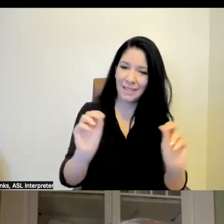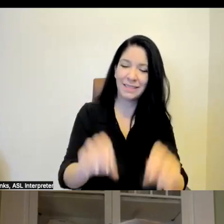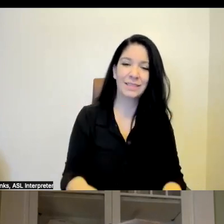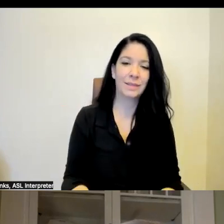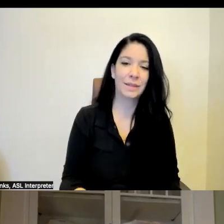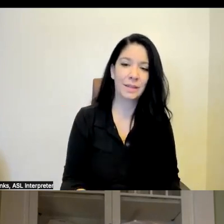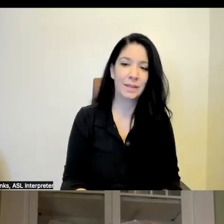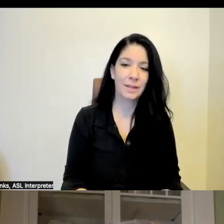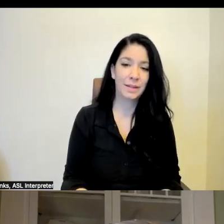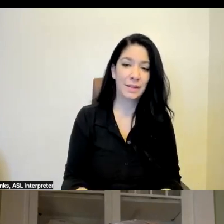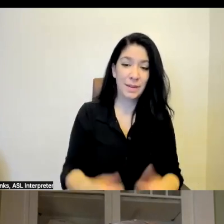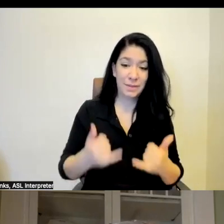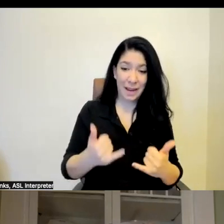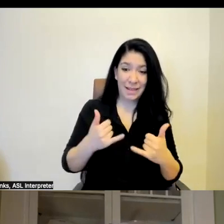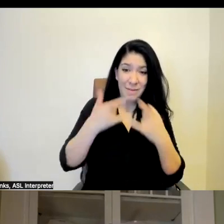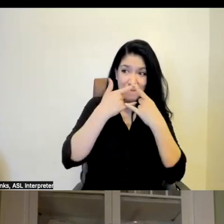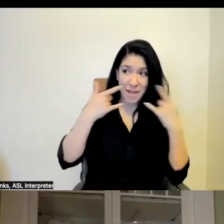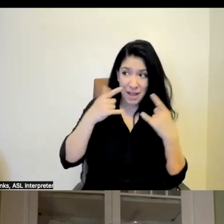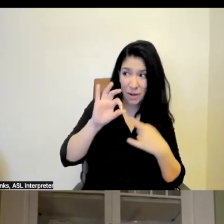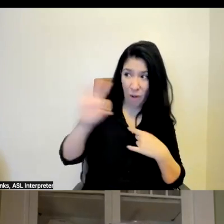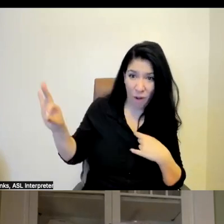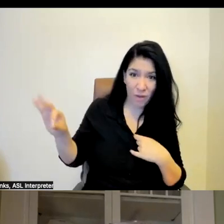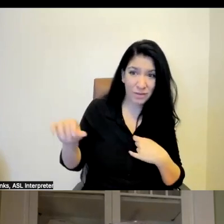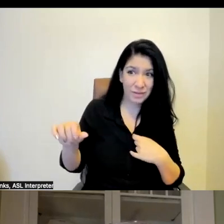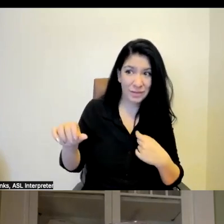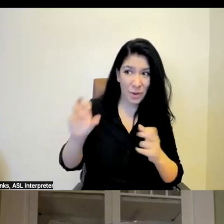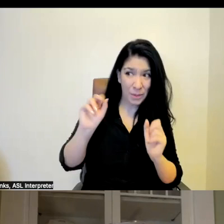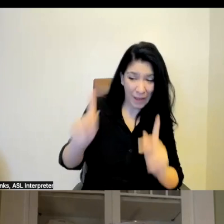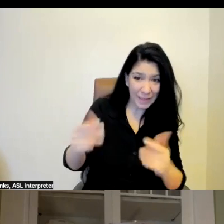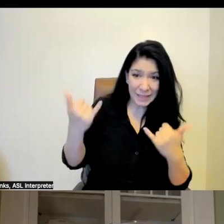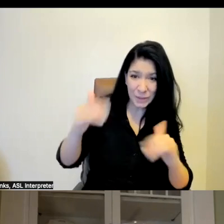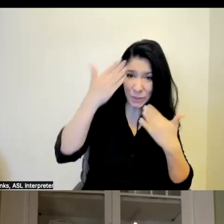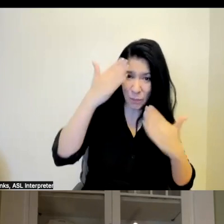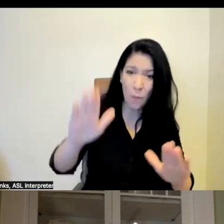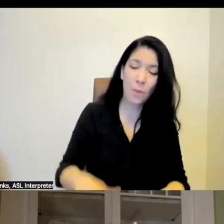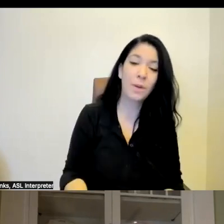removing masks is okay at this point. We know it's going to -- we know it increases